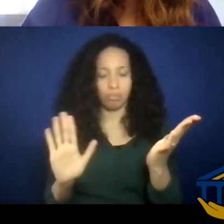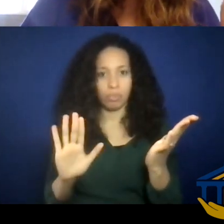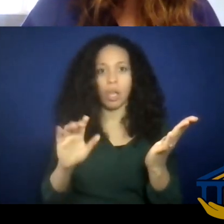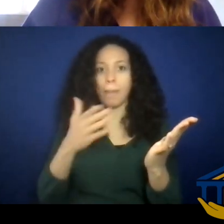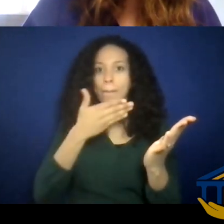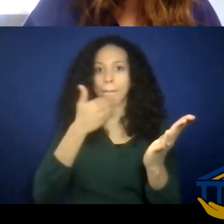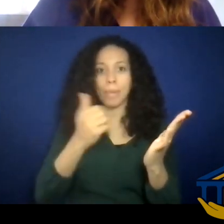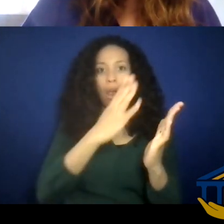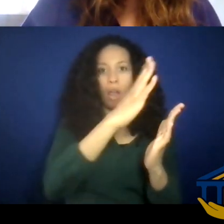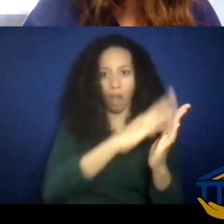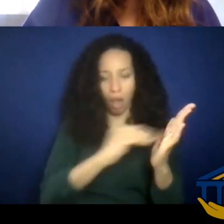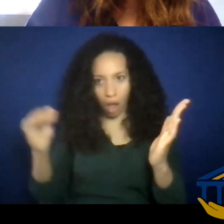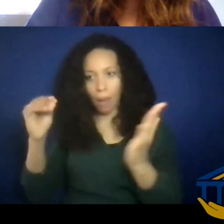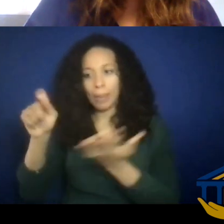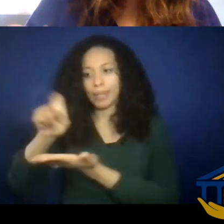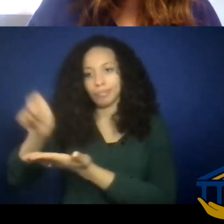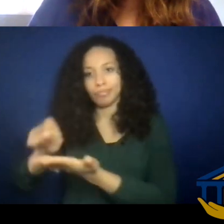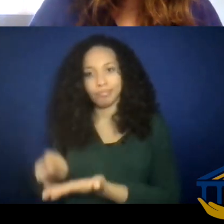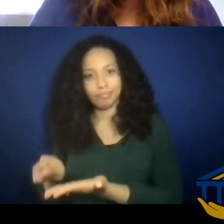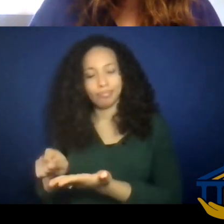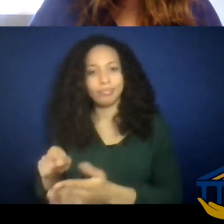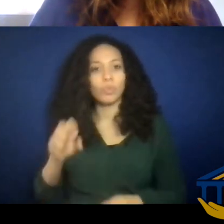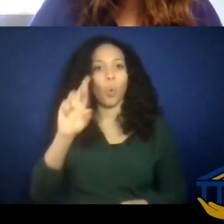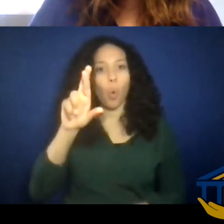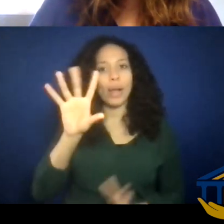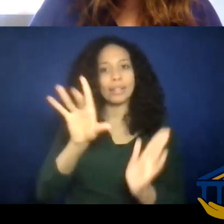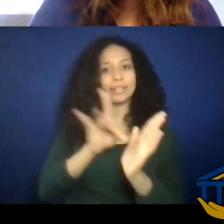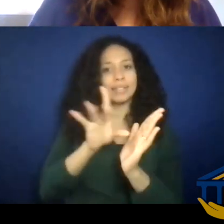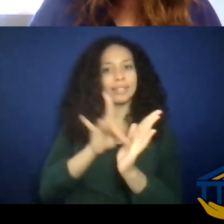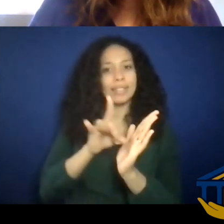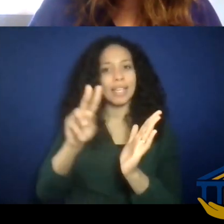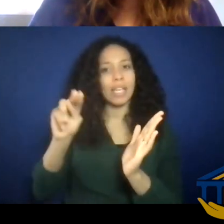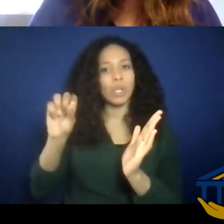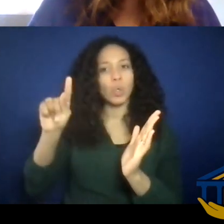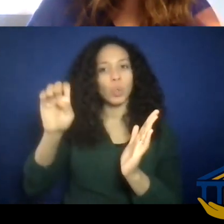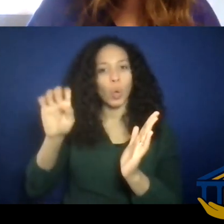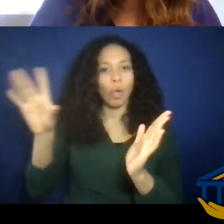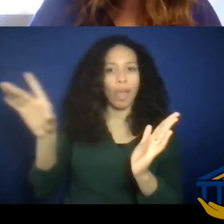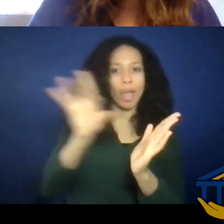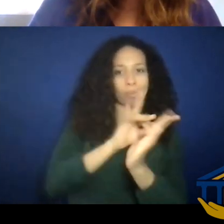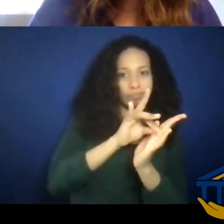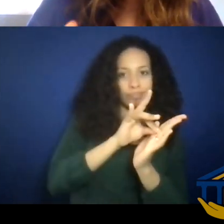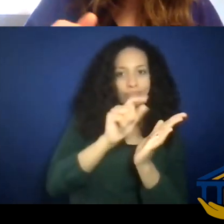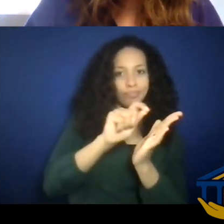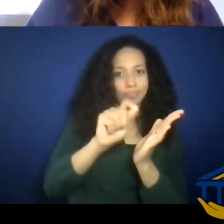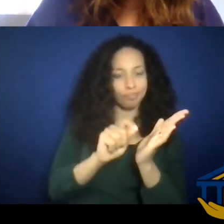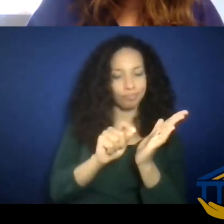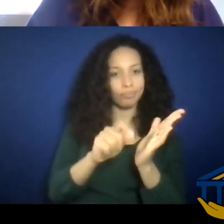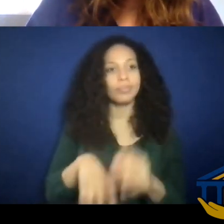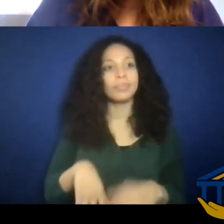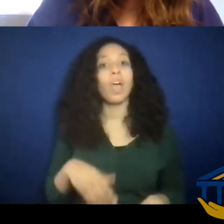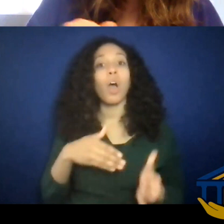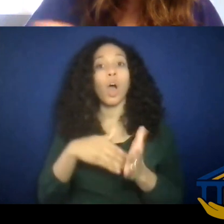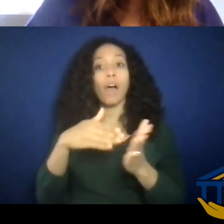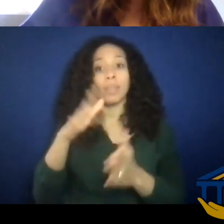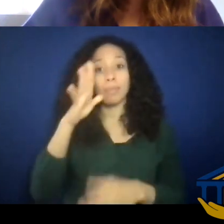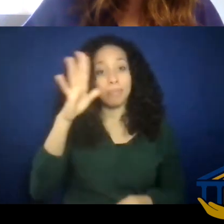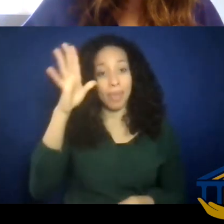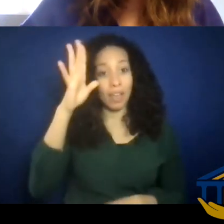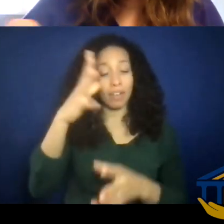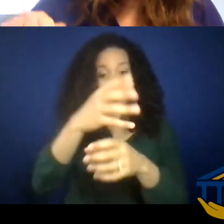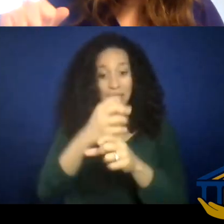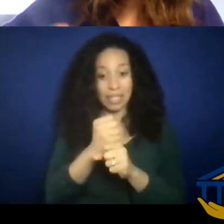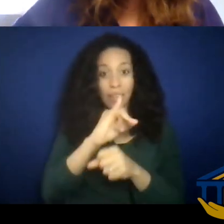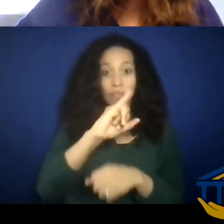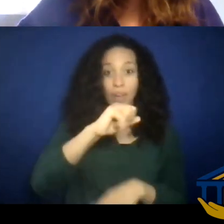because very often parents will get an IEP or an evaluation, they will highlight it, write on it